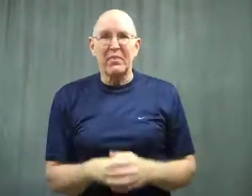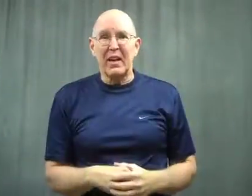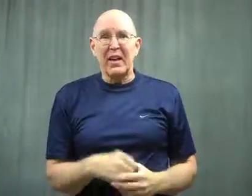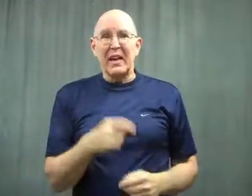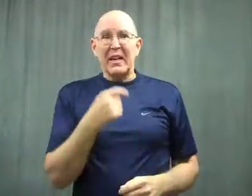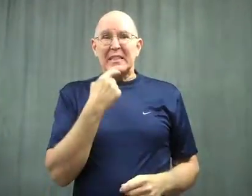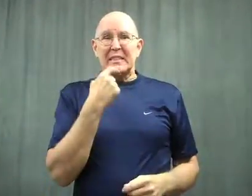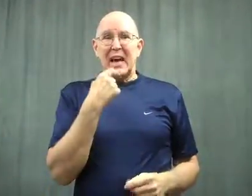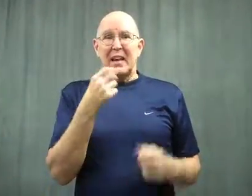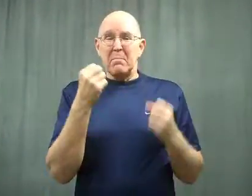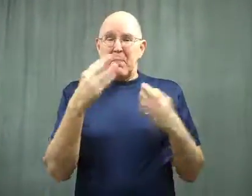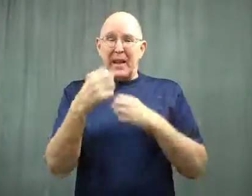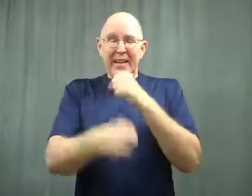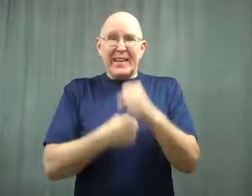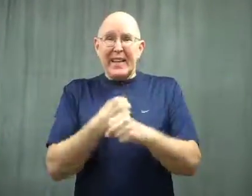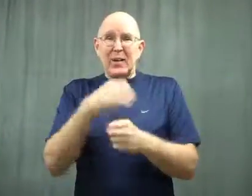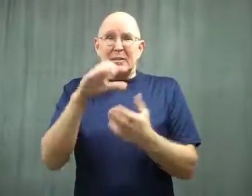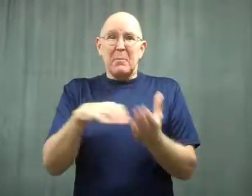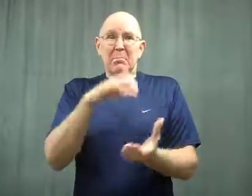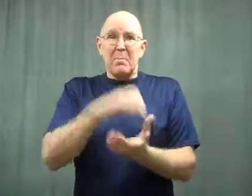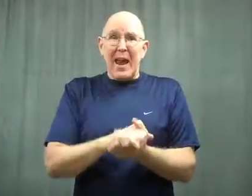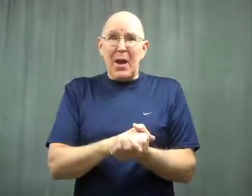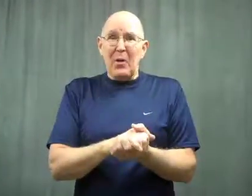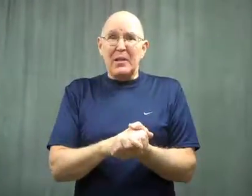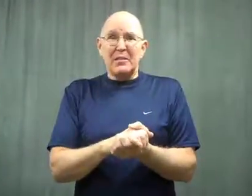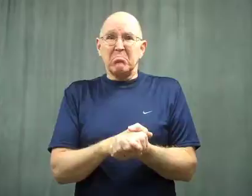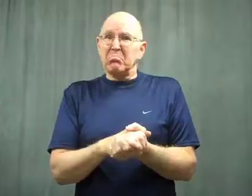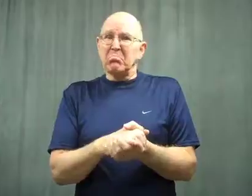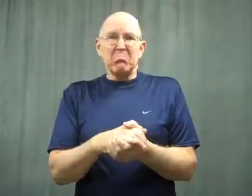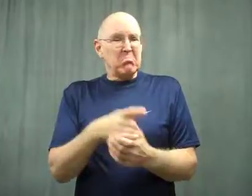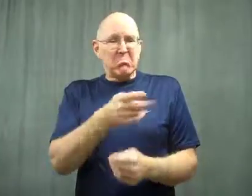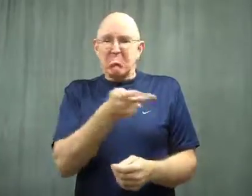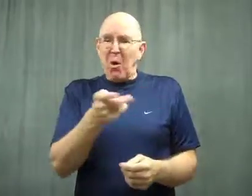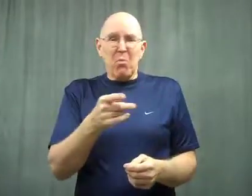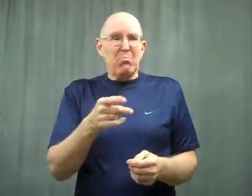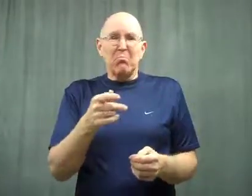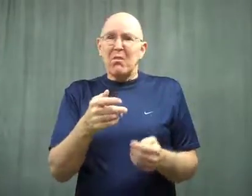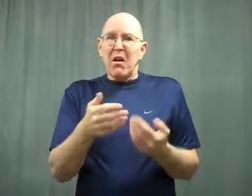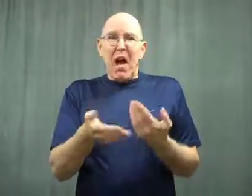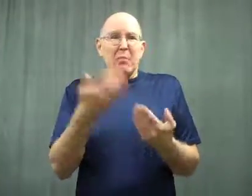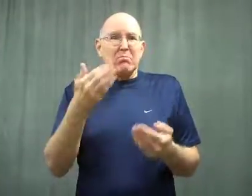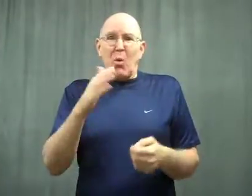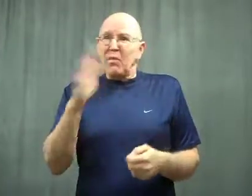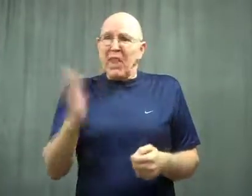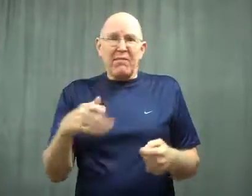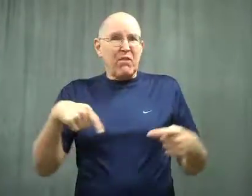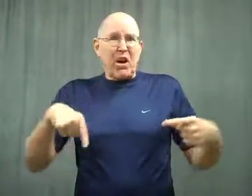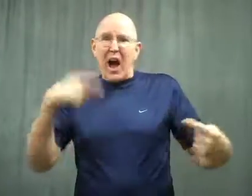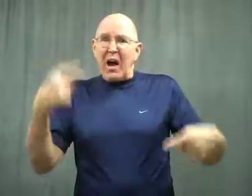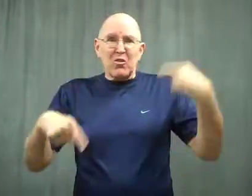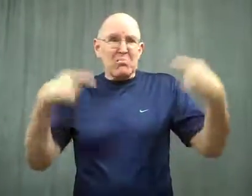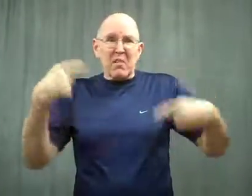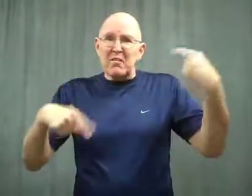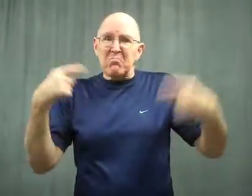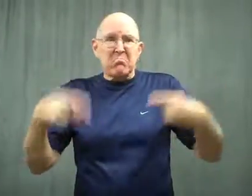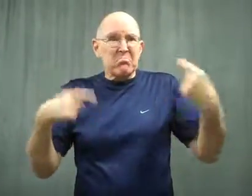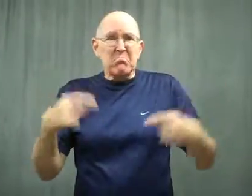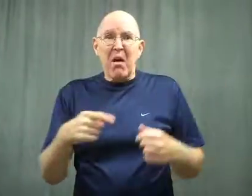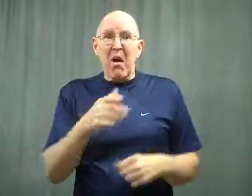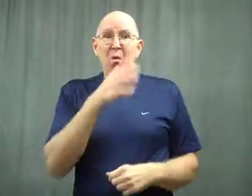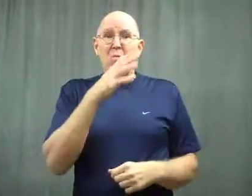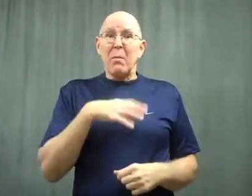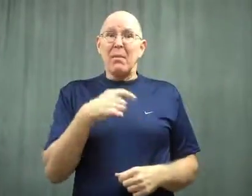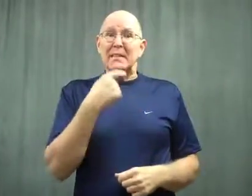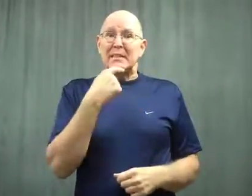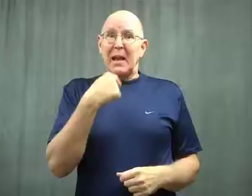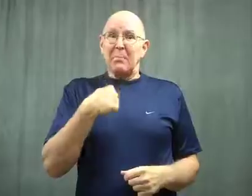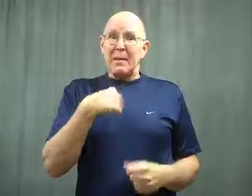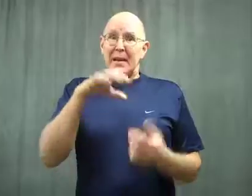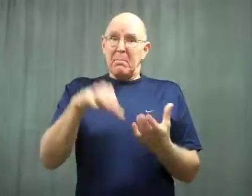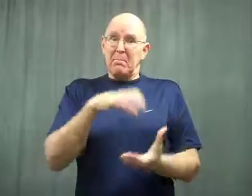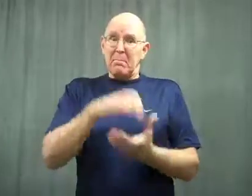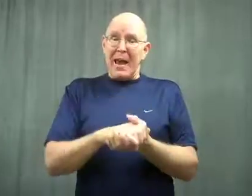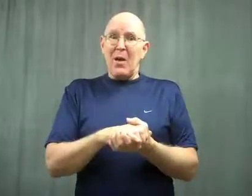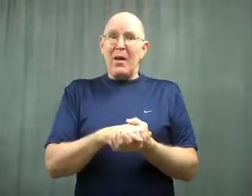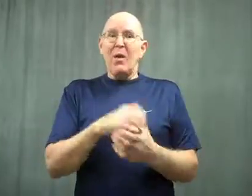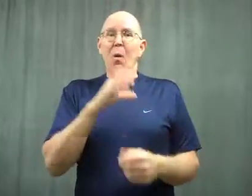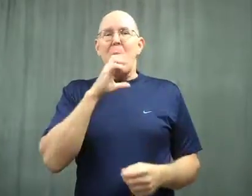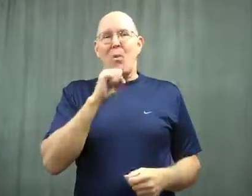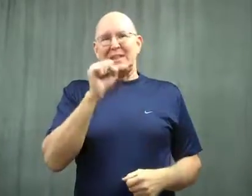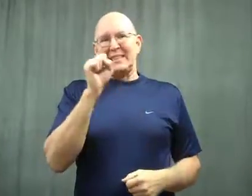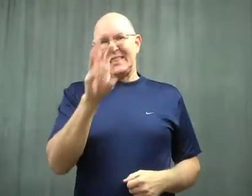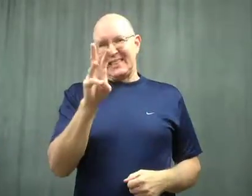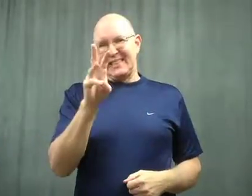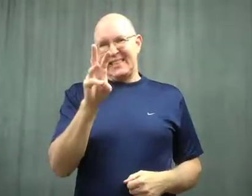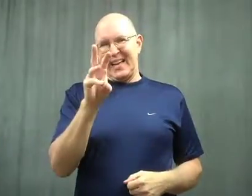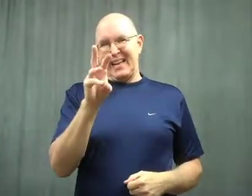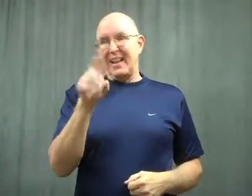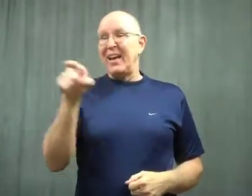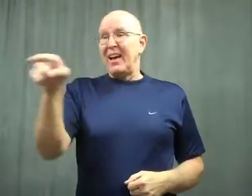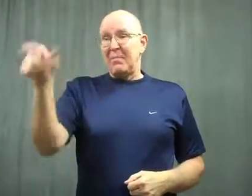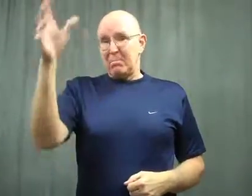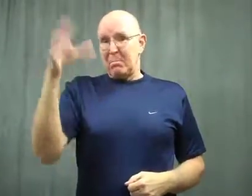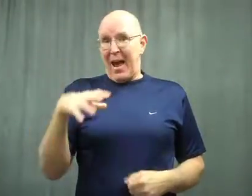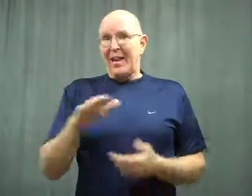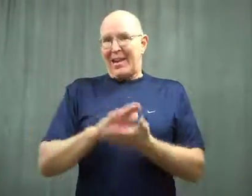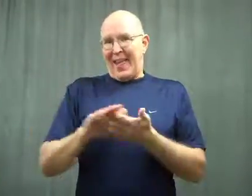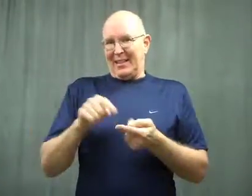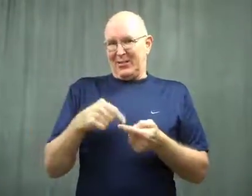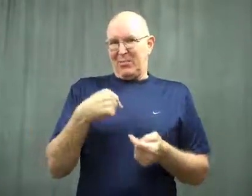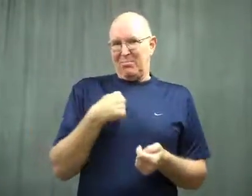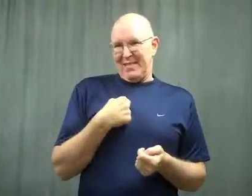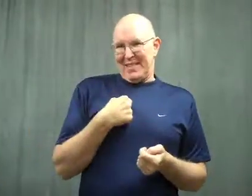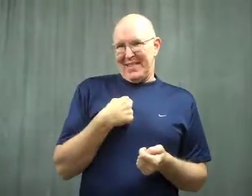In all their years of marriage, they say they have almost never argued.